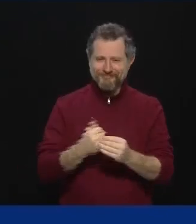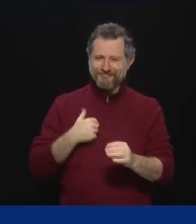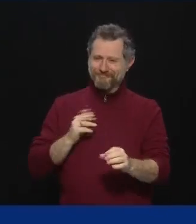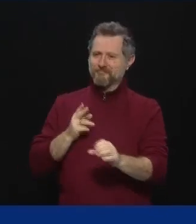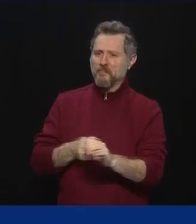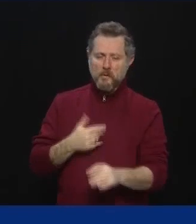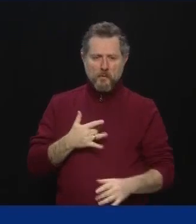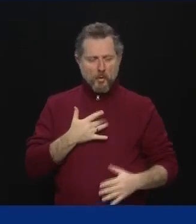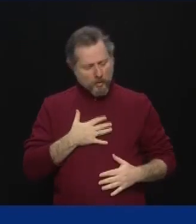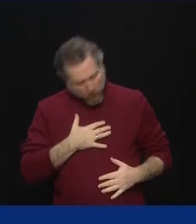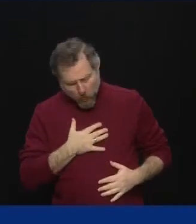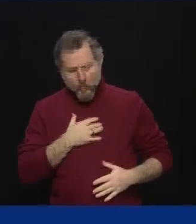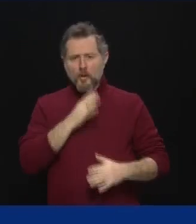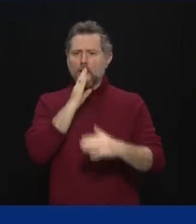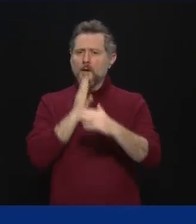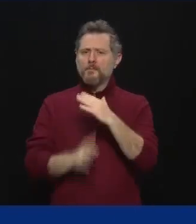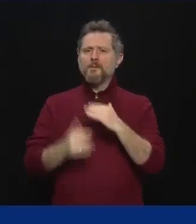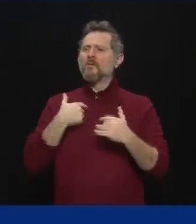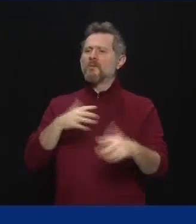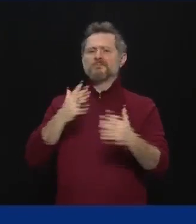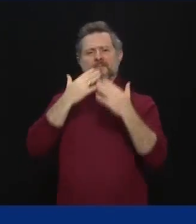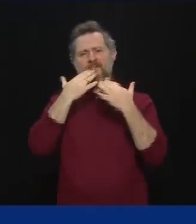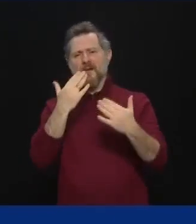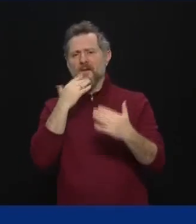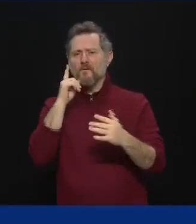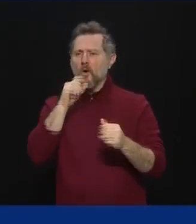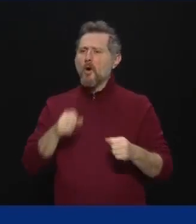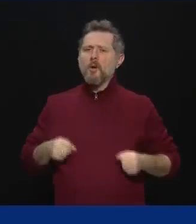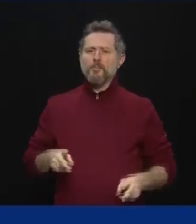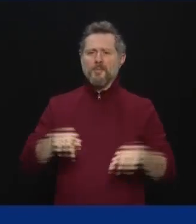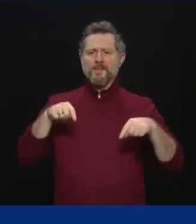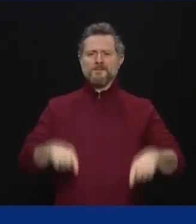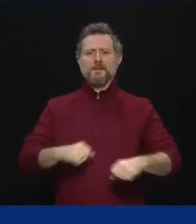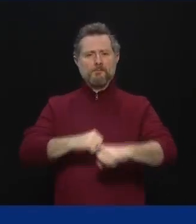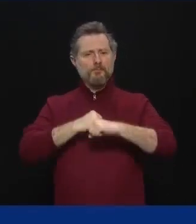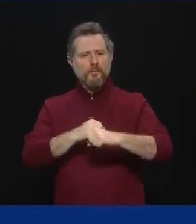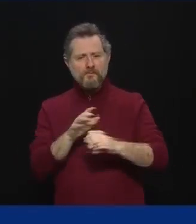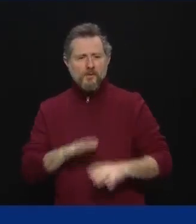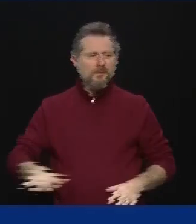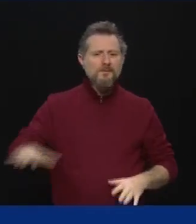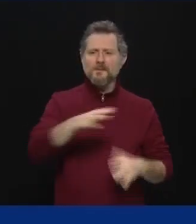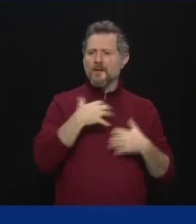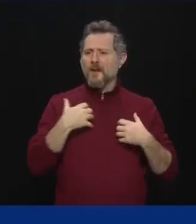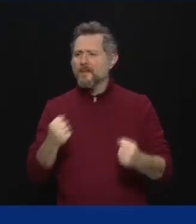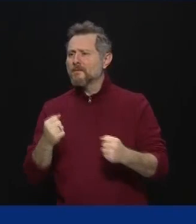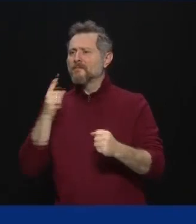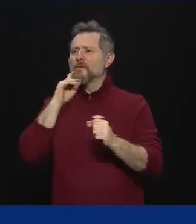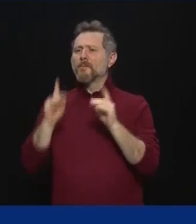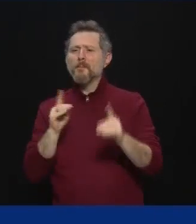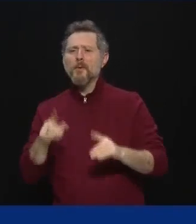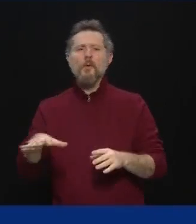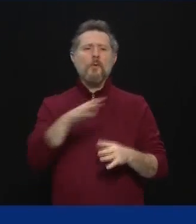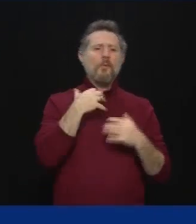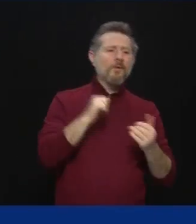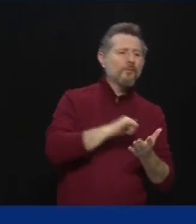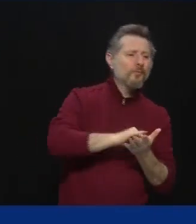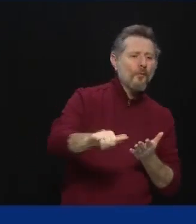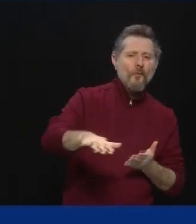ME. FOUR MONTHS TO THE DAY I BECAME YOUR GOVERNOR AND I KNOW I CONTINUE TO BE HUMBLED BY IT AND I THANK EVERYONE FOR THE